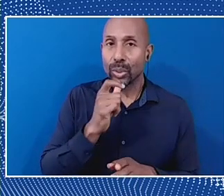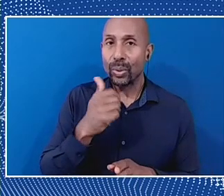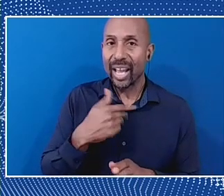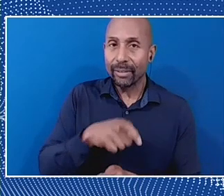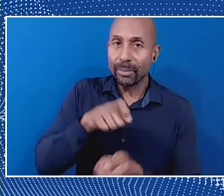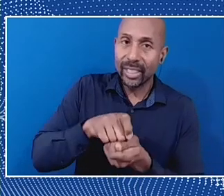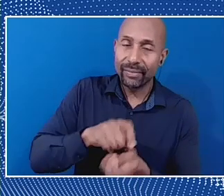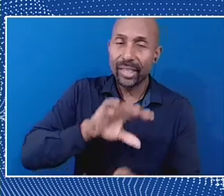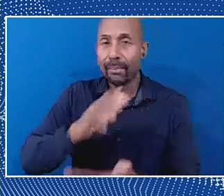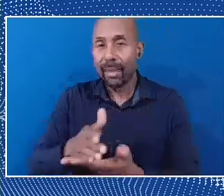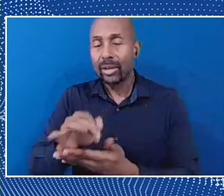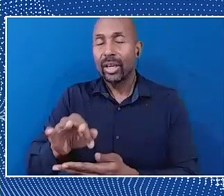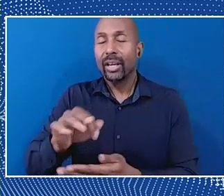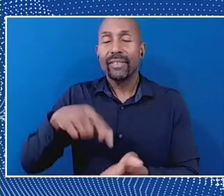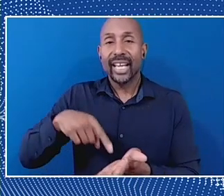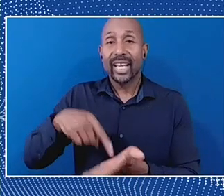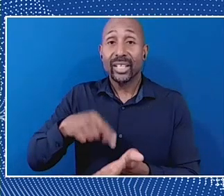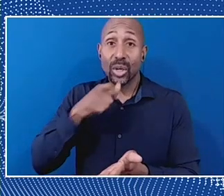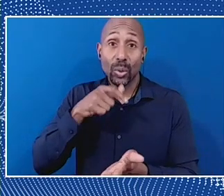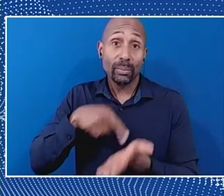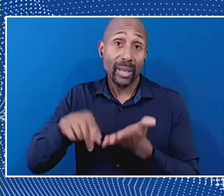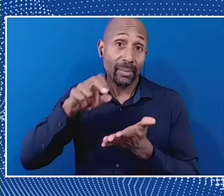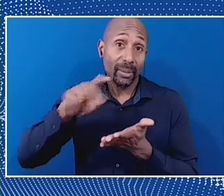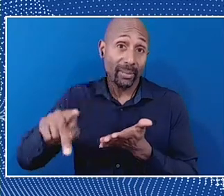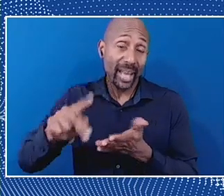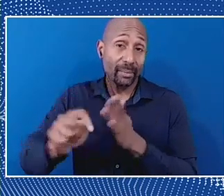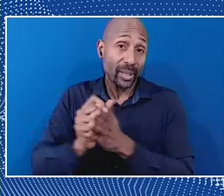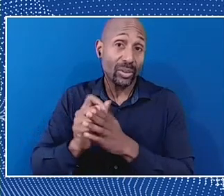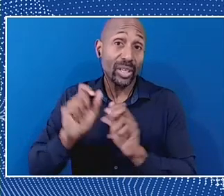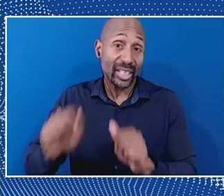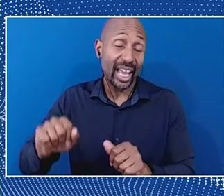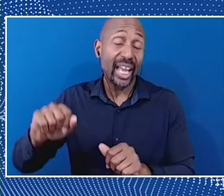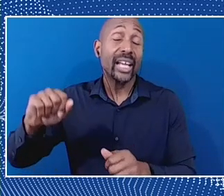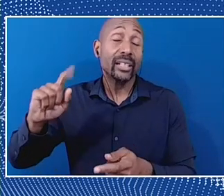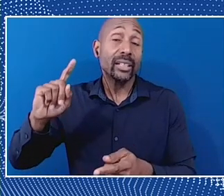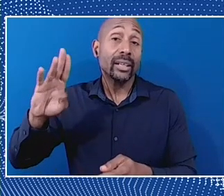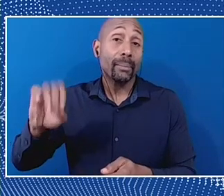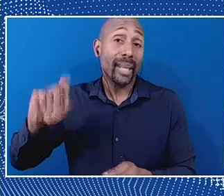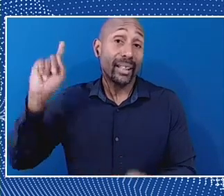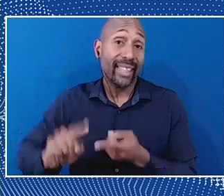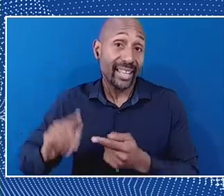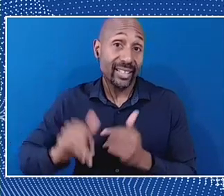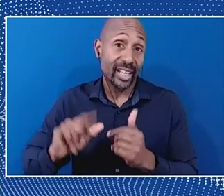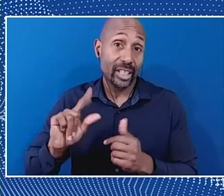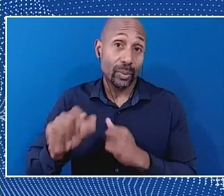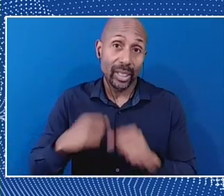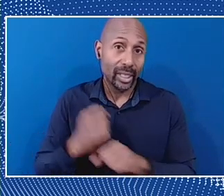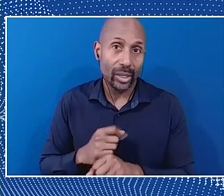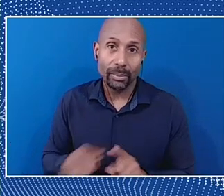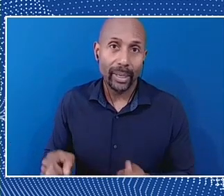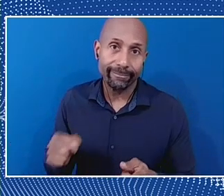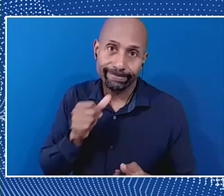shorter than 20 years, but isn't. So, it's really a group that is kind of